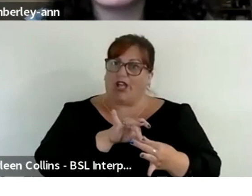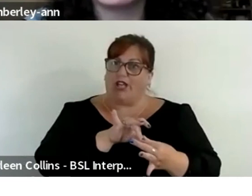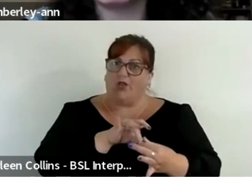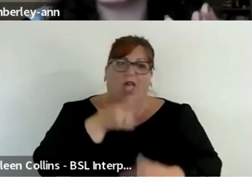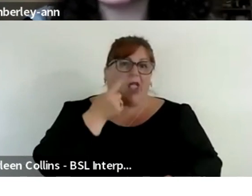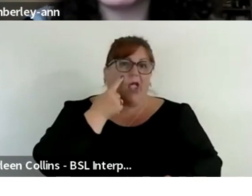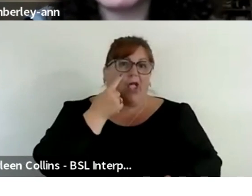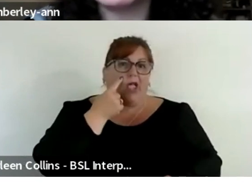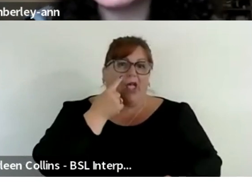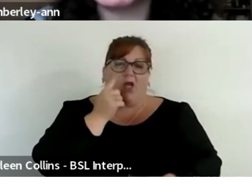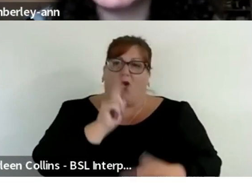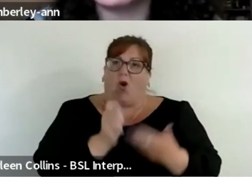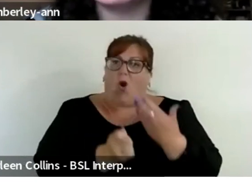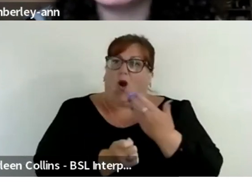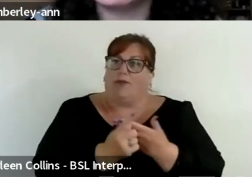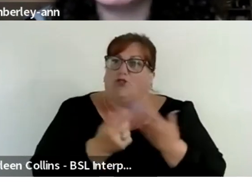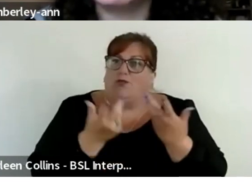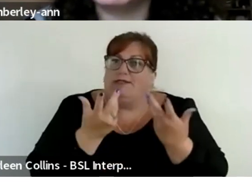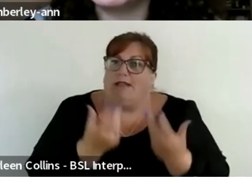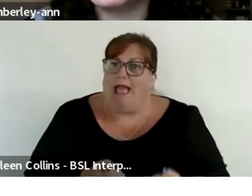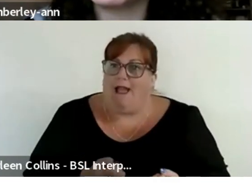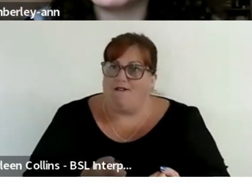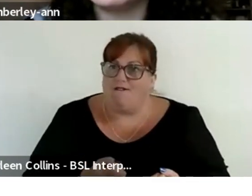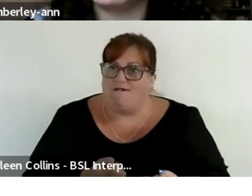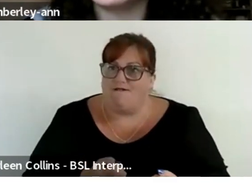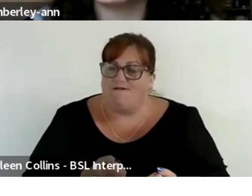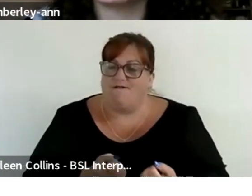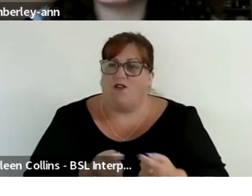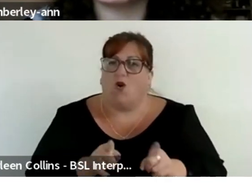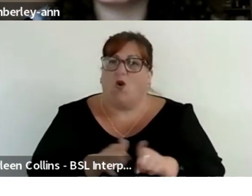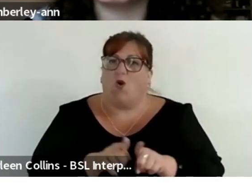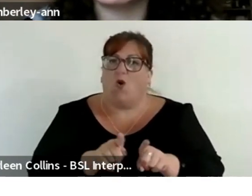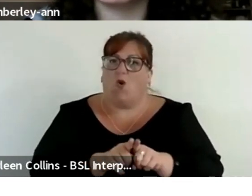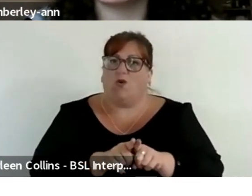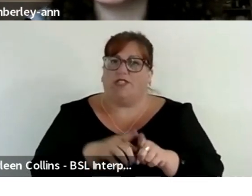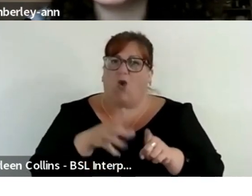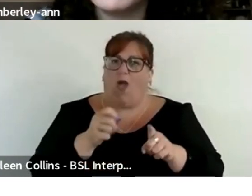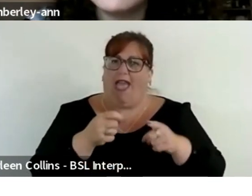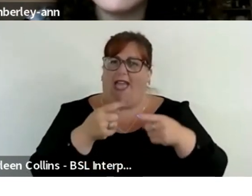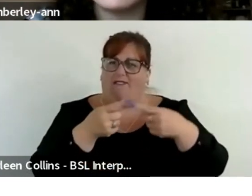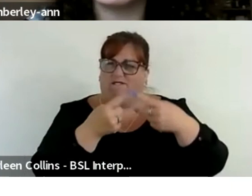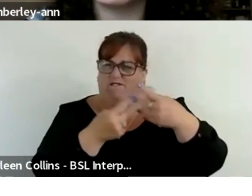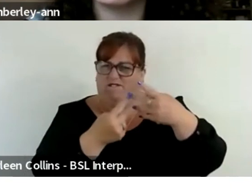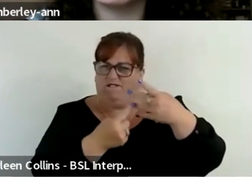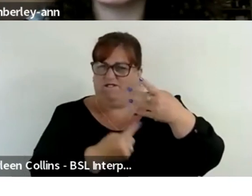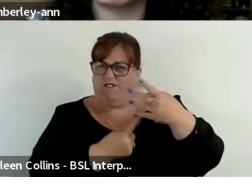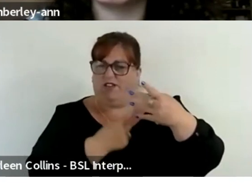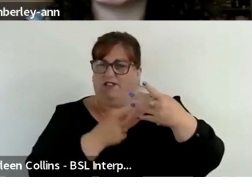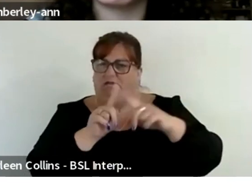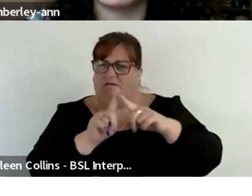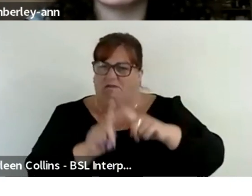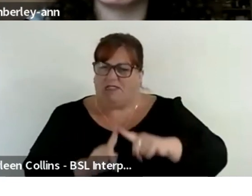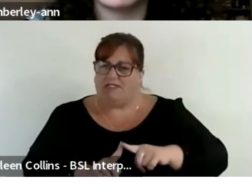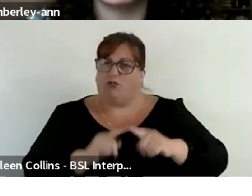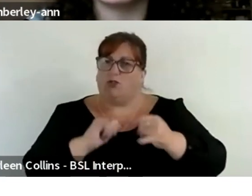We also have displayed on the screen links to our social media handles, for our careers information.